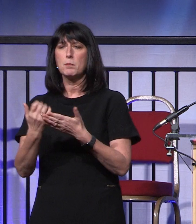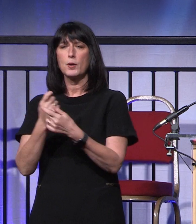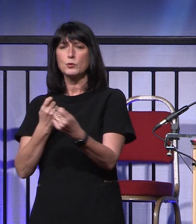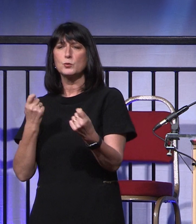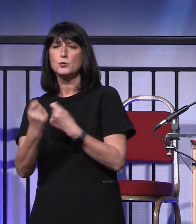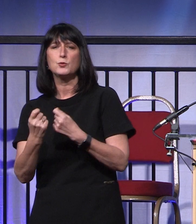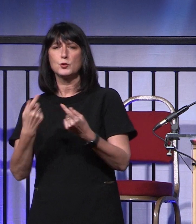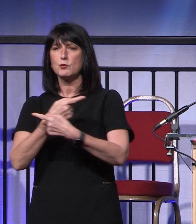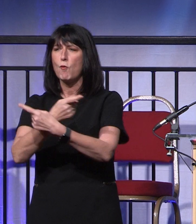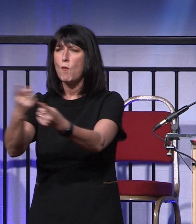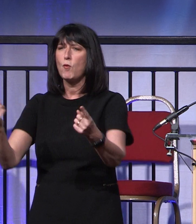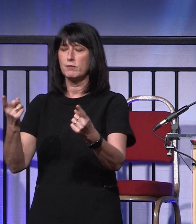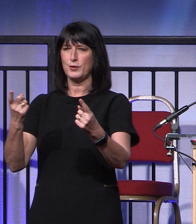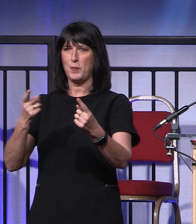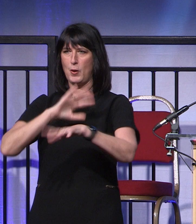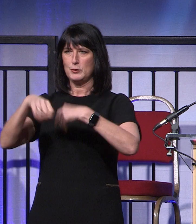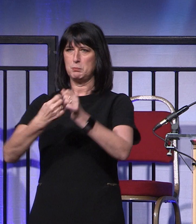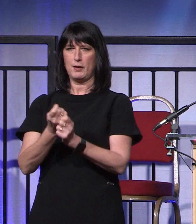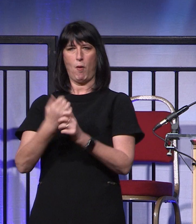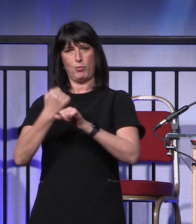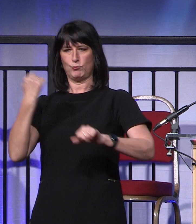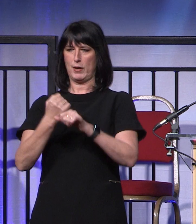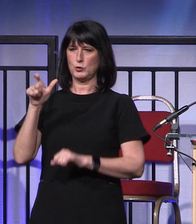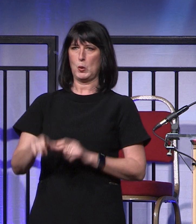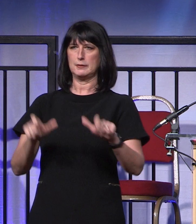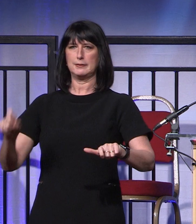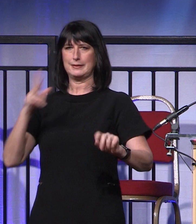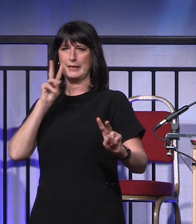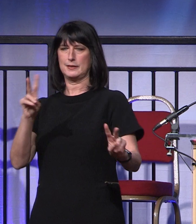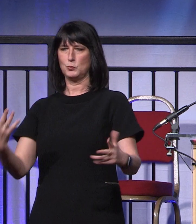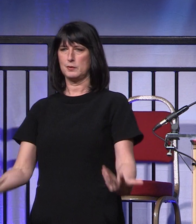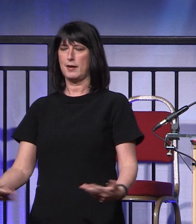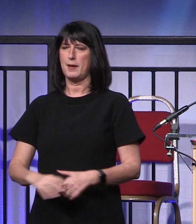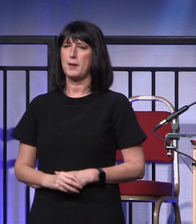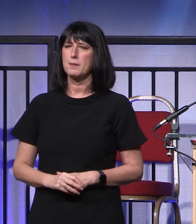see before me today they say that you are the leaders of tomorrow